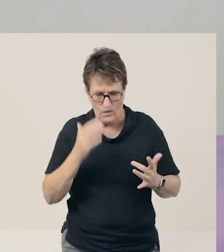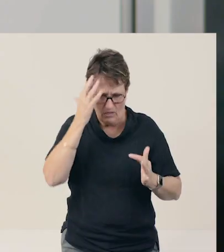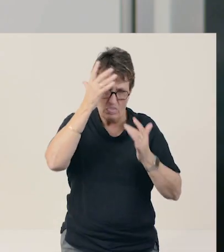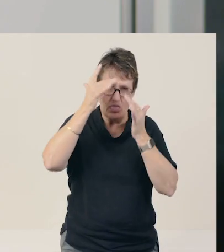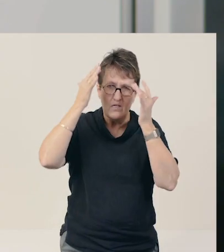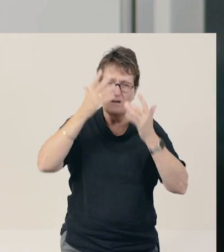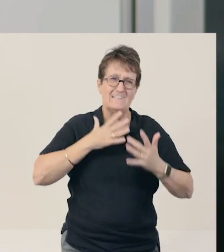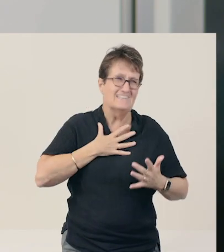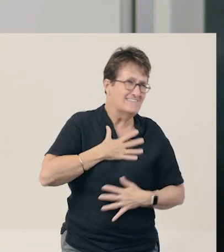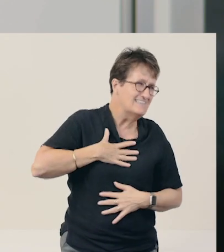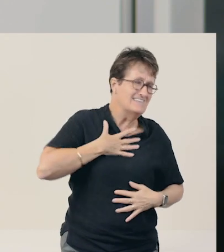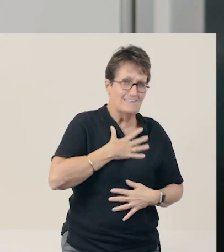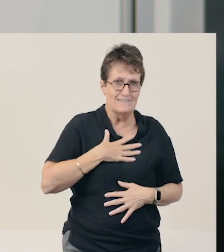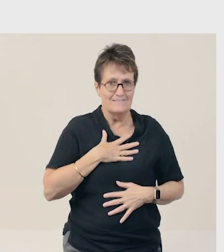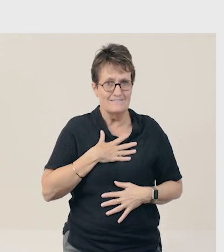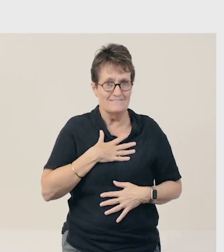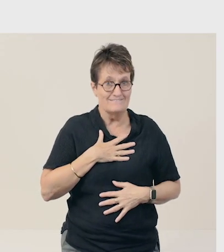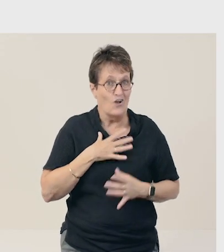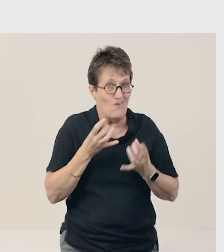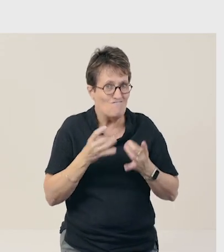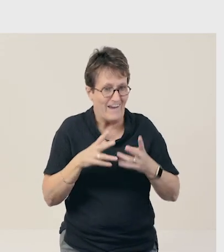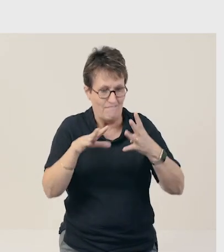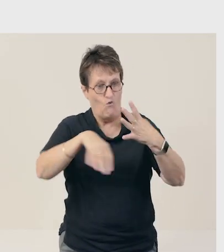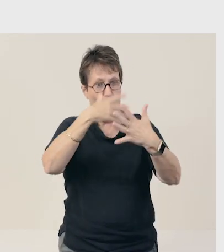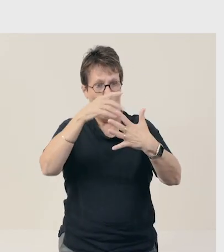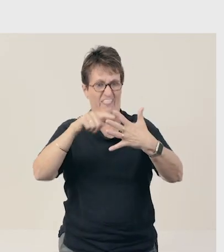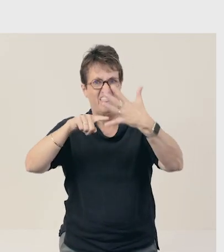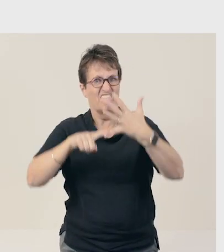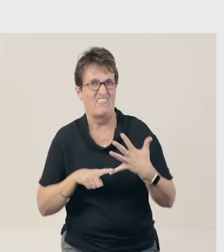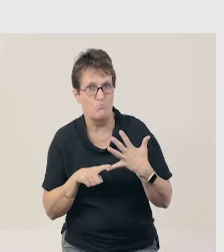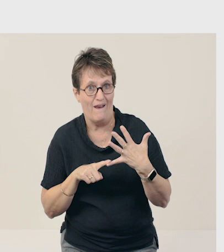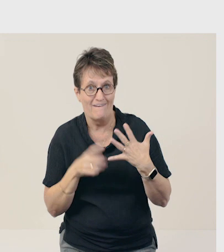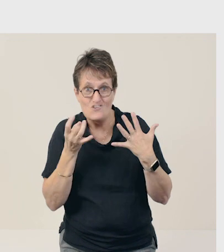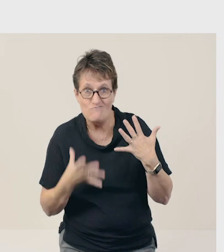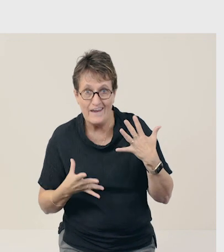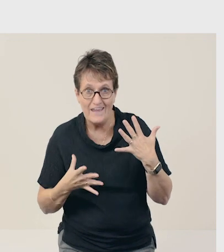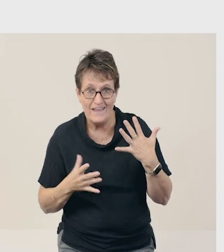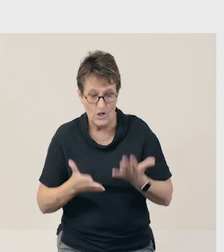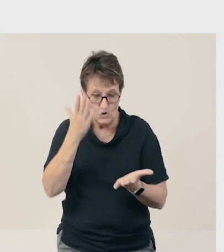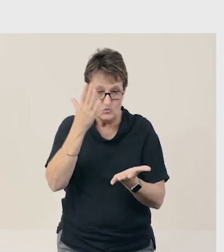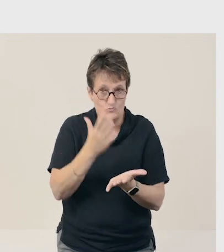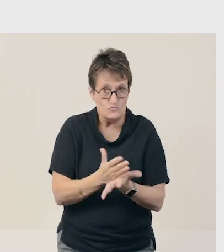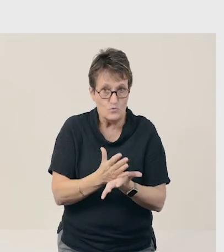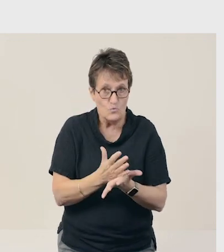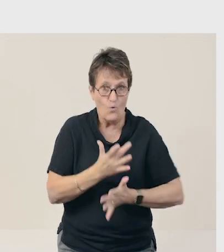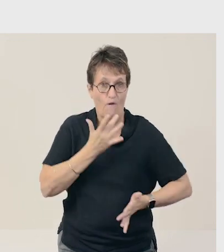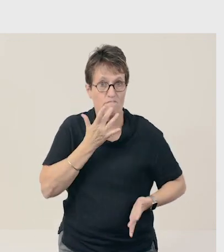Are you ready for the next quiz statement? All right. Here we go. Is this statement true or false?